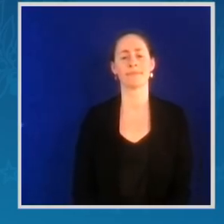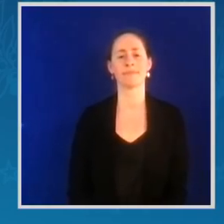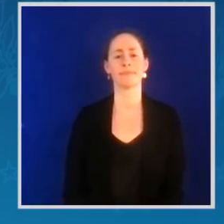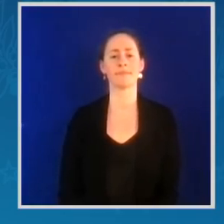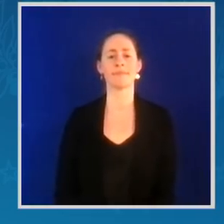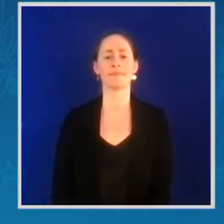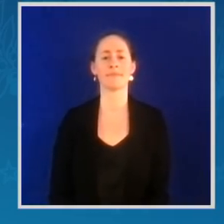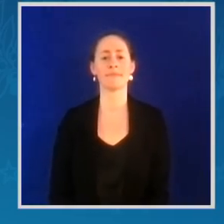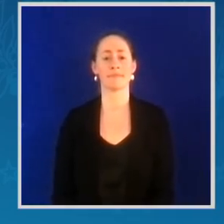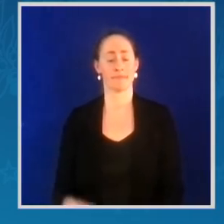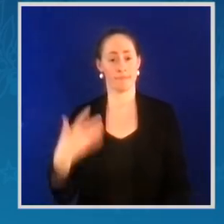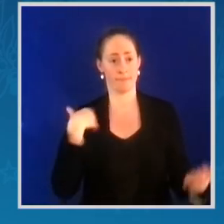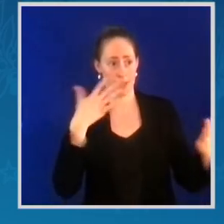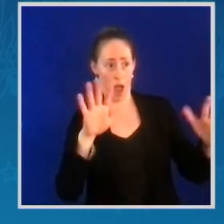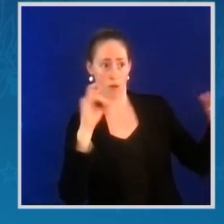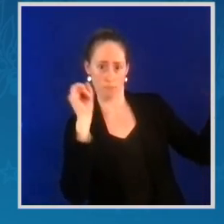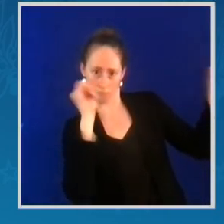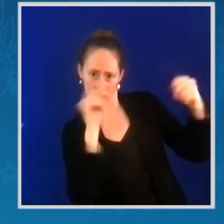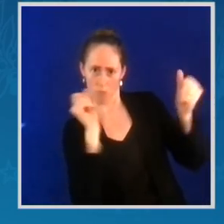And so we took a meeting today and I took a meeting